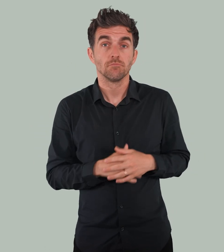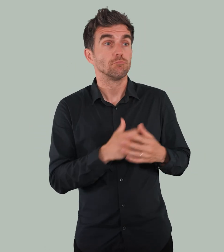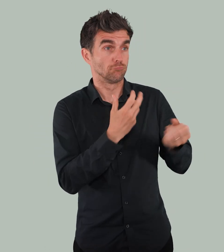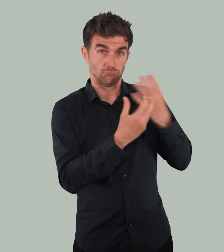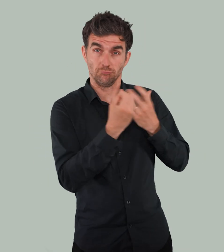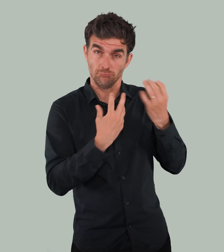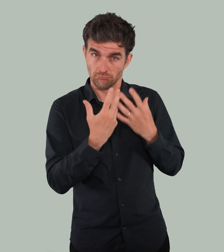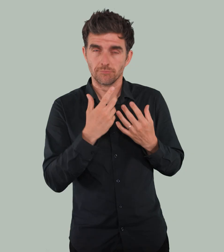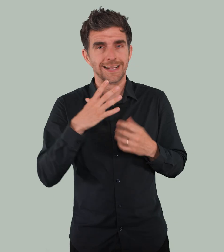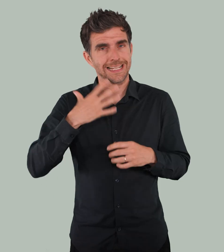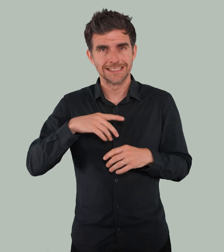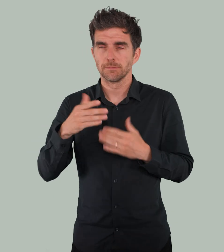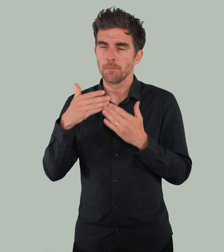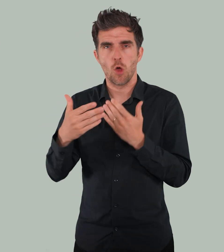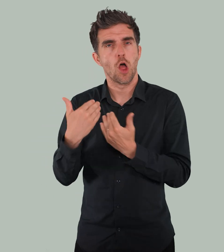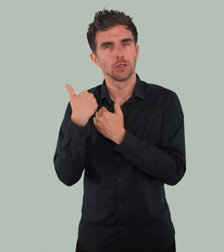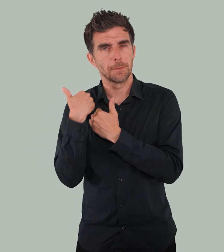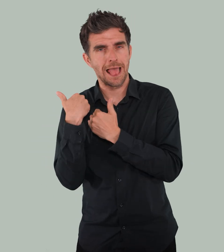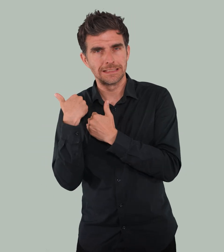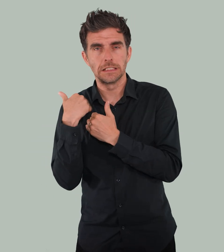Respondents highlight the need for greater accountability